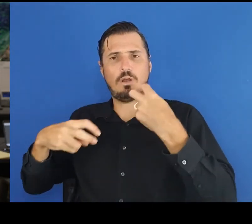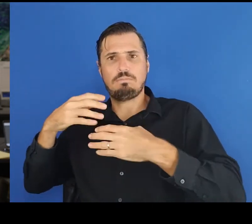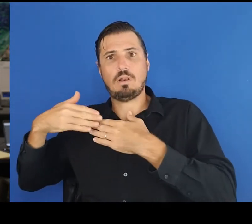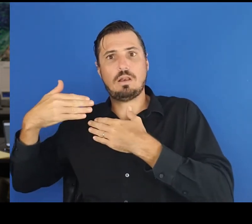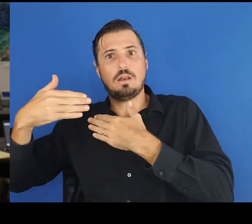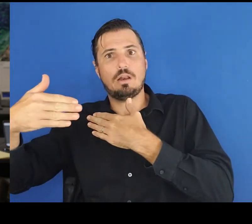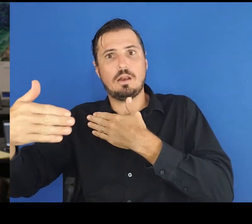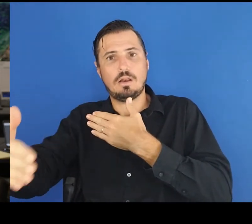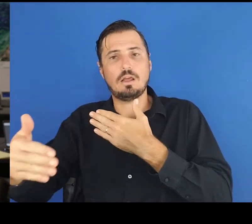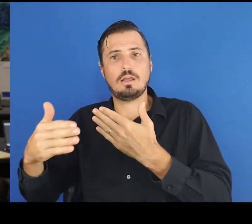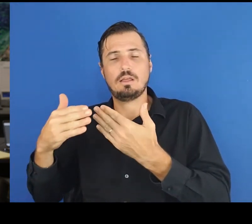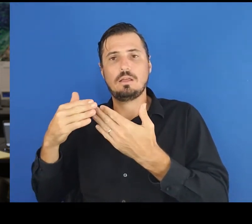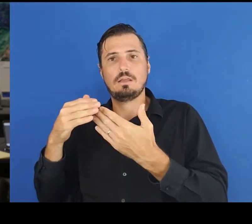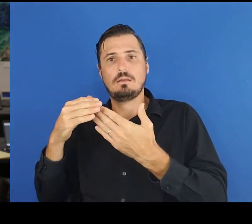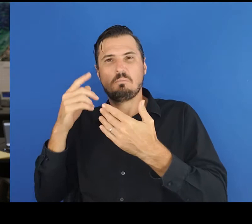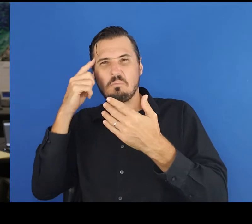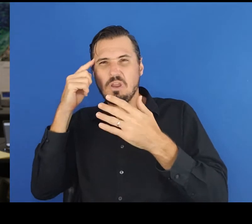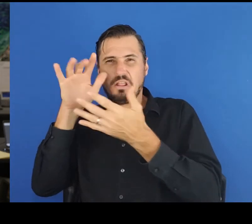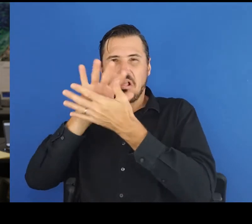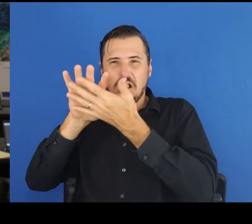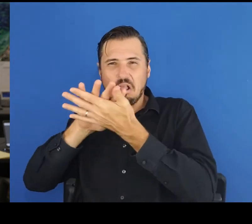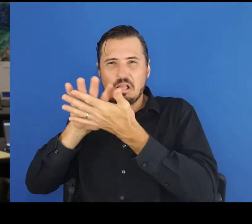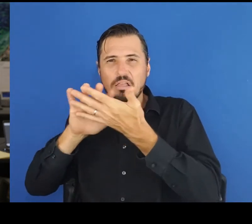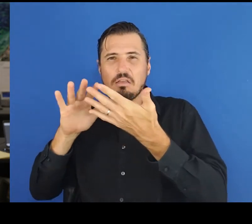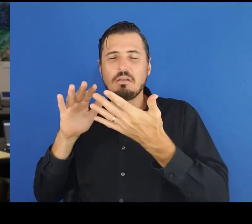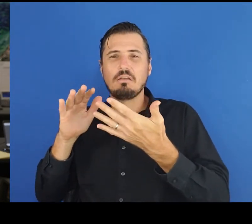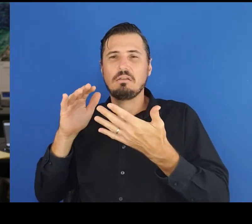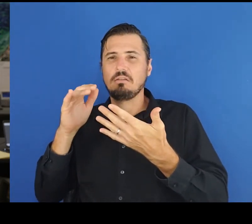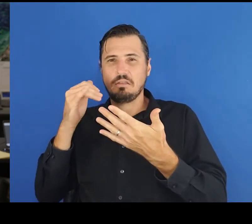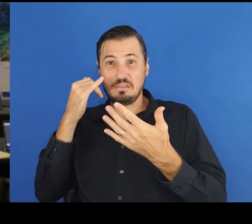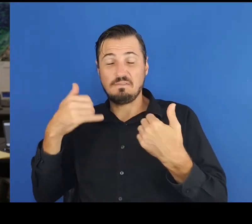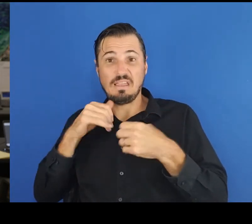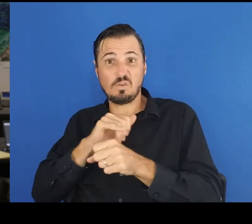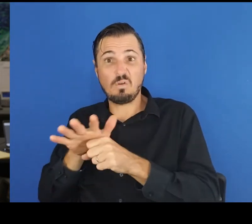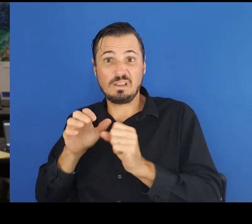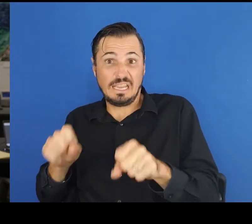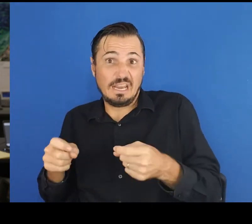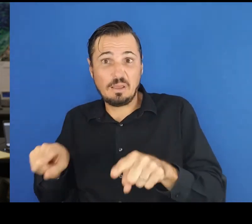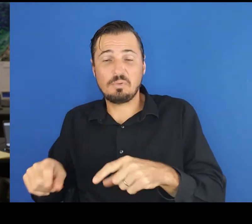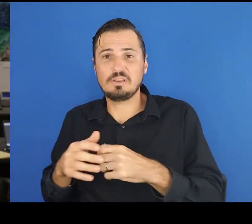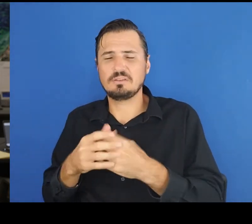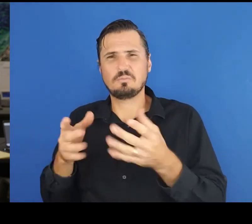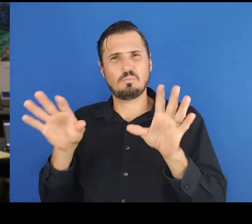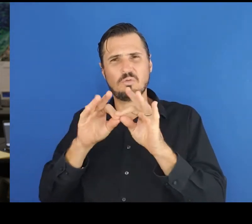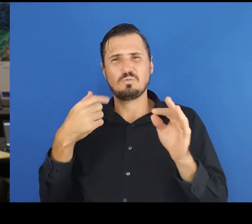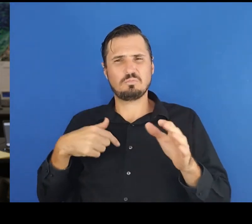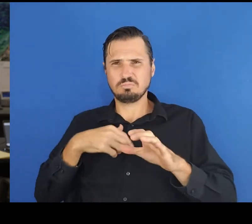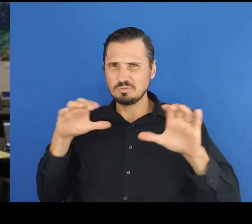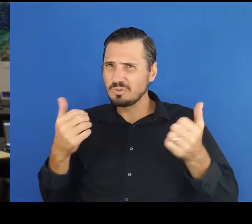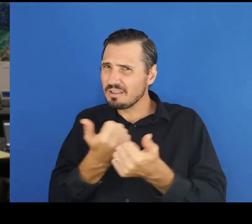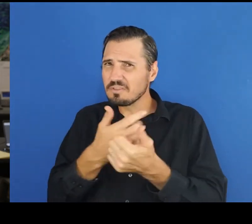speak. It is important to do everything we can to protect ourself, our loved ones, and our community.